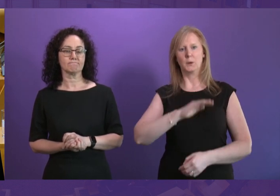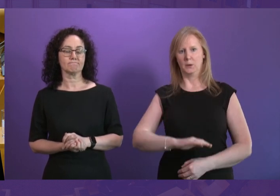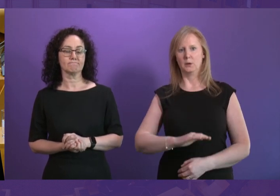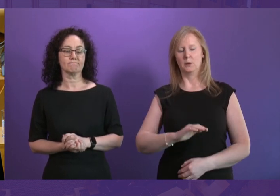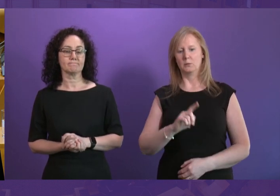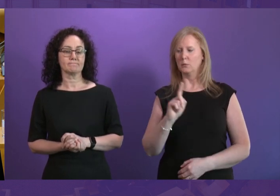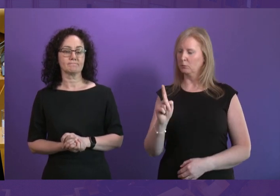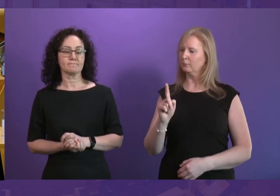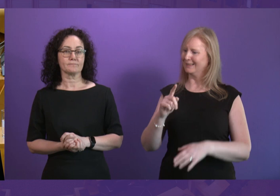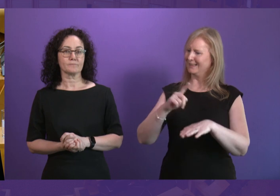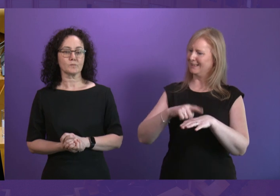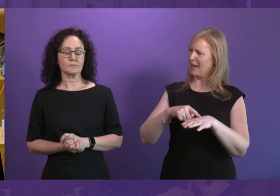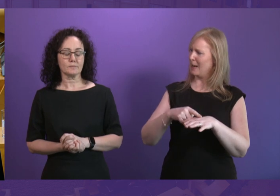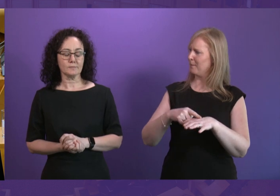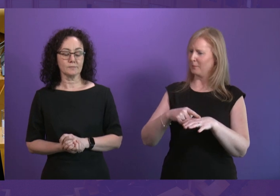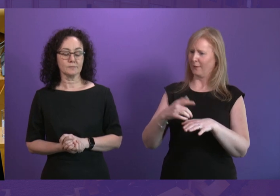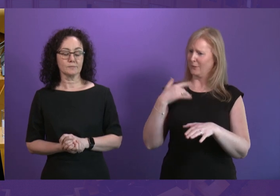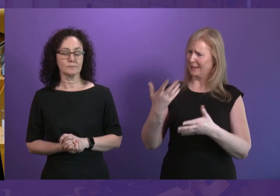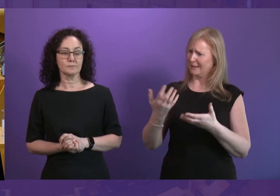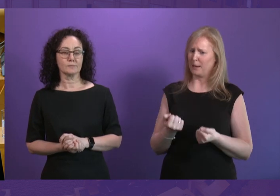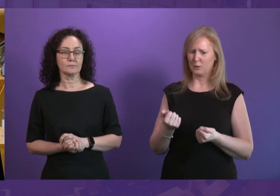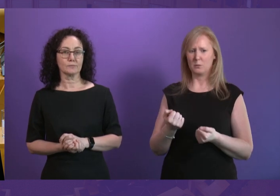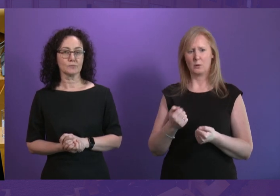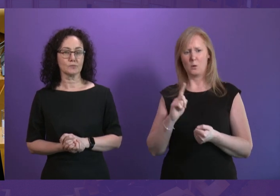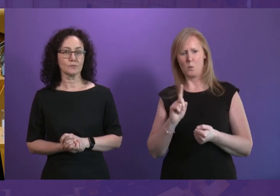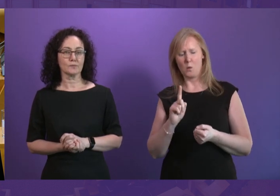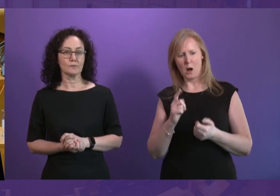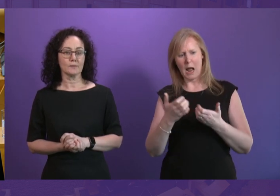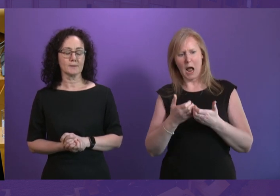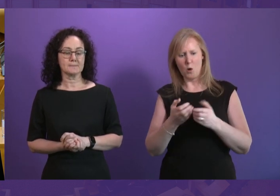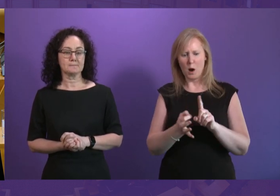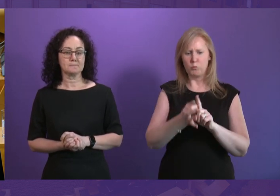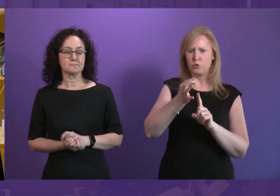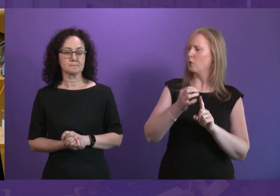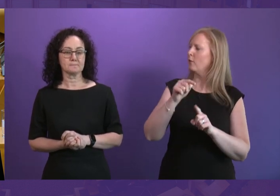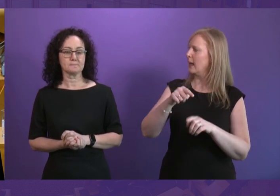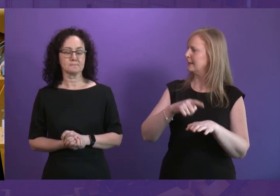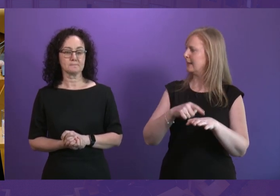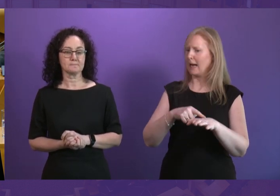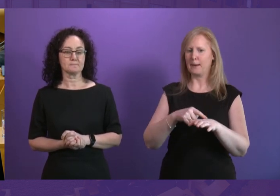those timescales are acceptable? What steps will be taken to improve the level of ambulance cover in rural Perthshire?